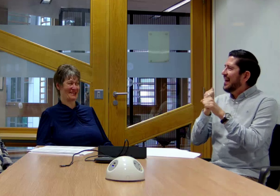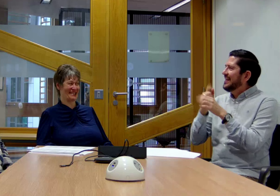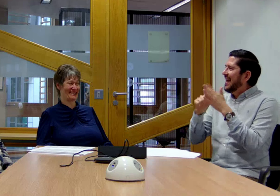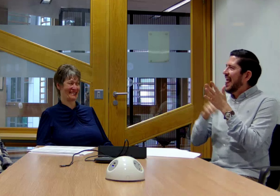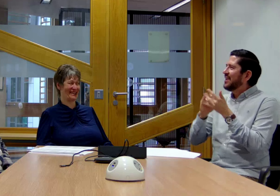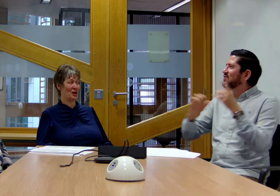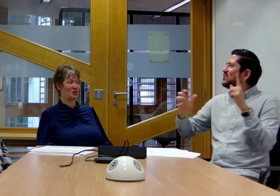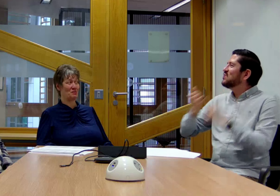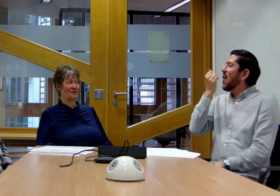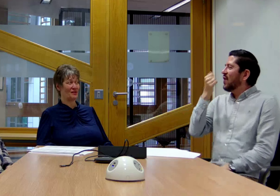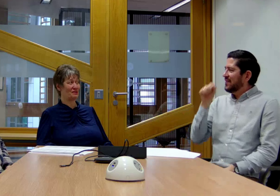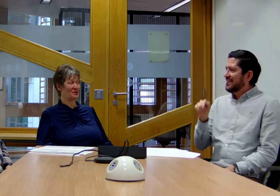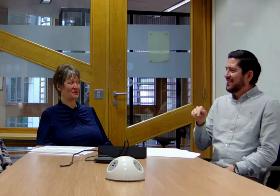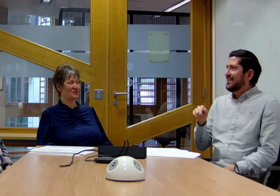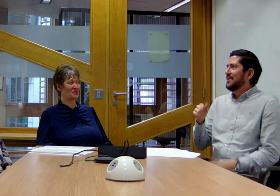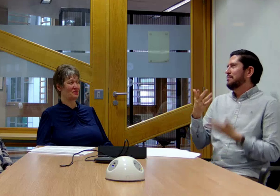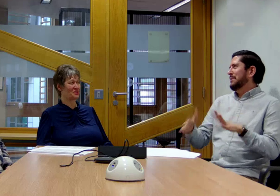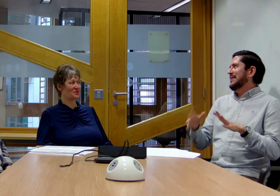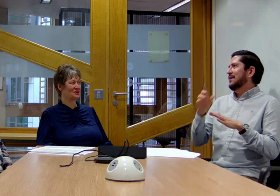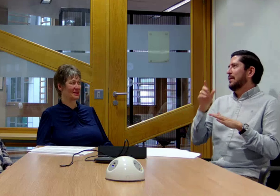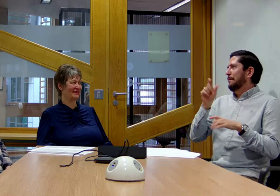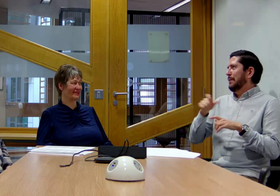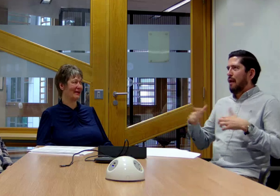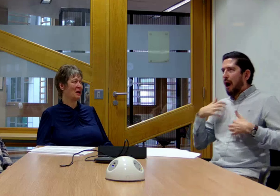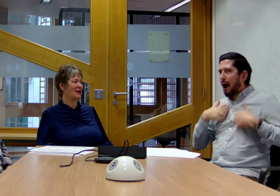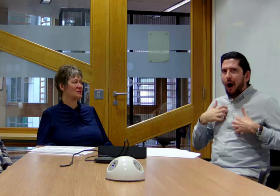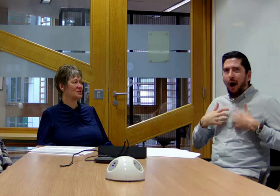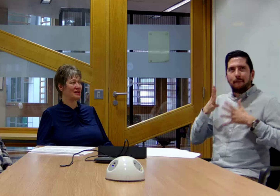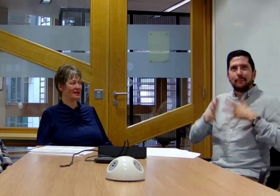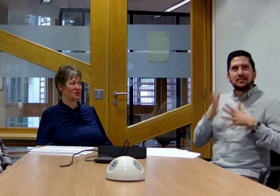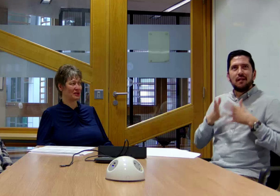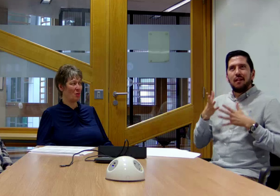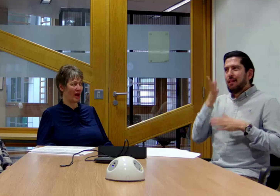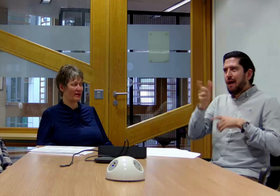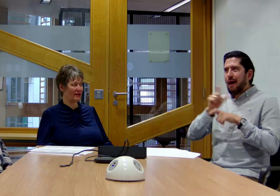And as you say, and also after almost like Strictly Come Dancing, you'll be familiar